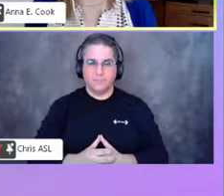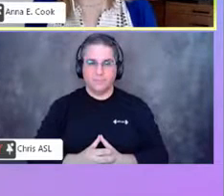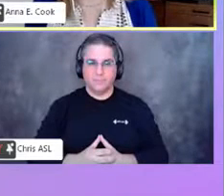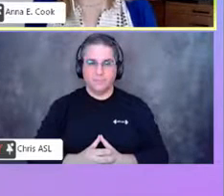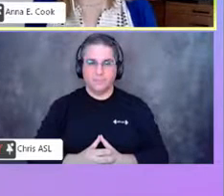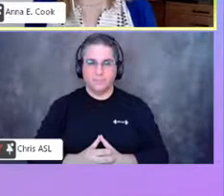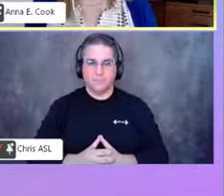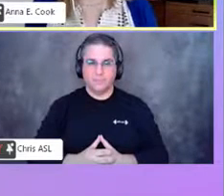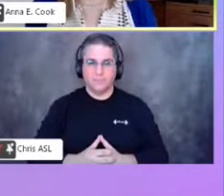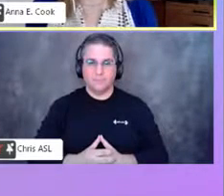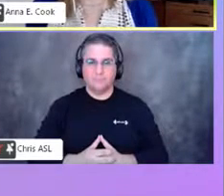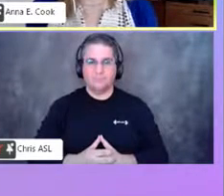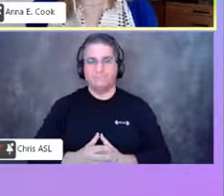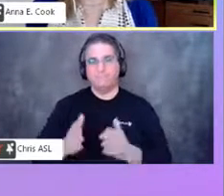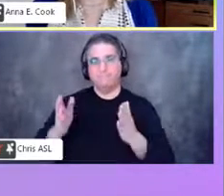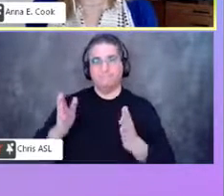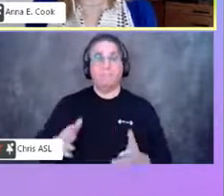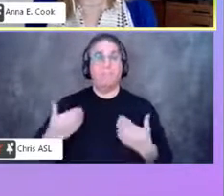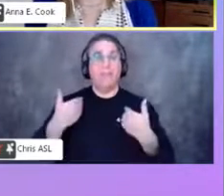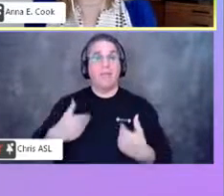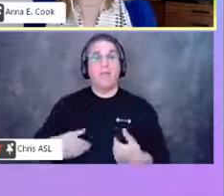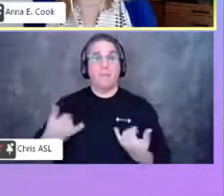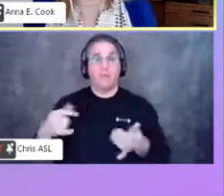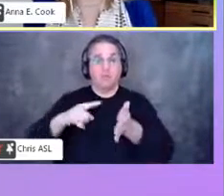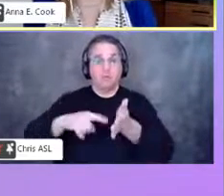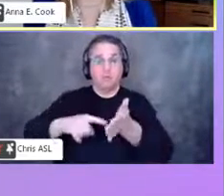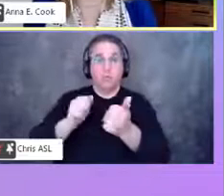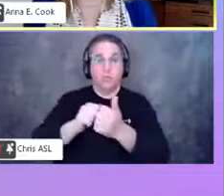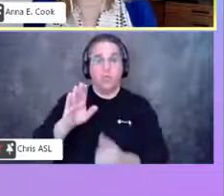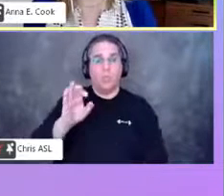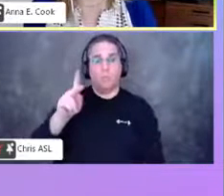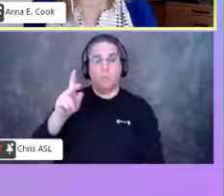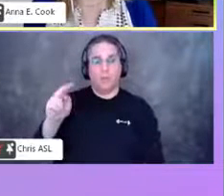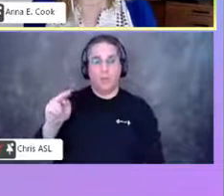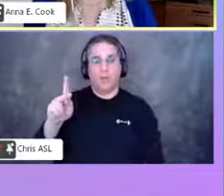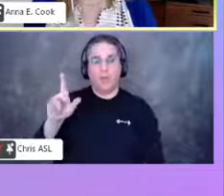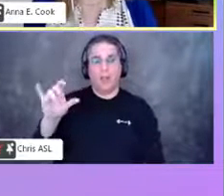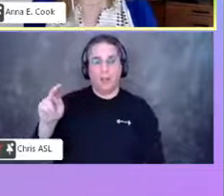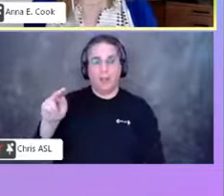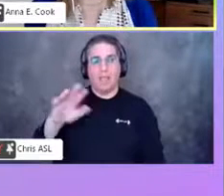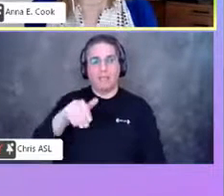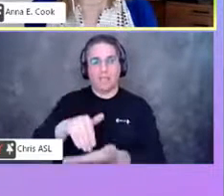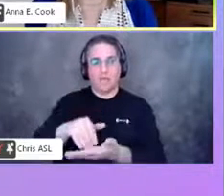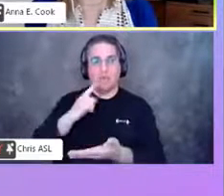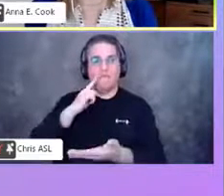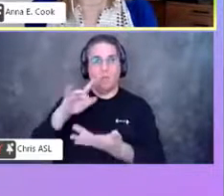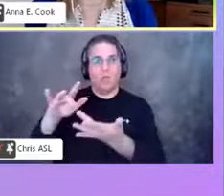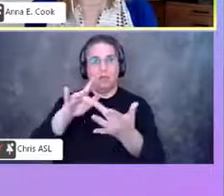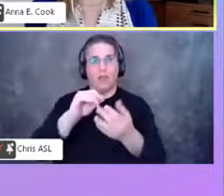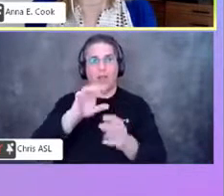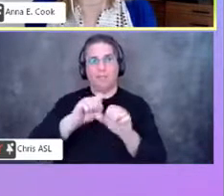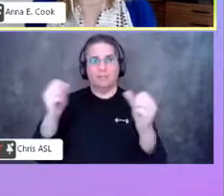I am currently researching with the Berkman Klein Center of internet and Society at Harvard University what I do is